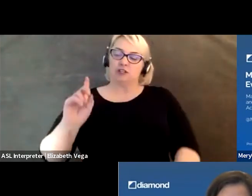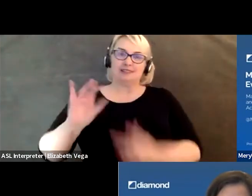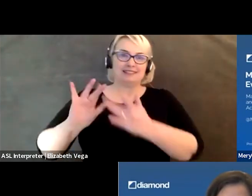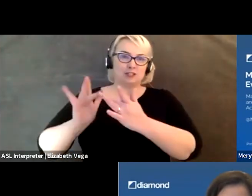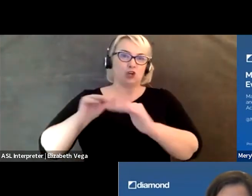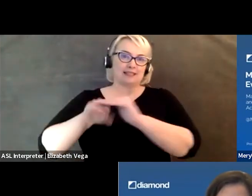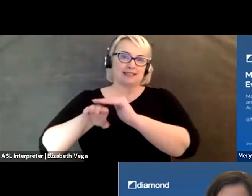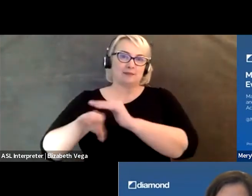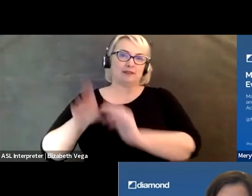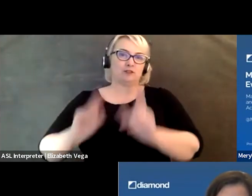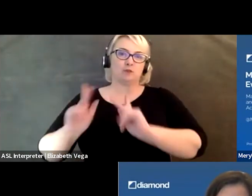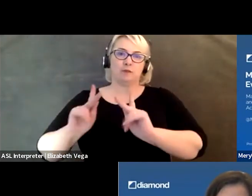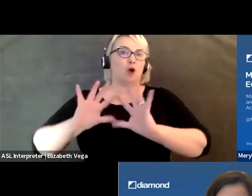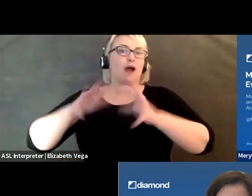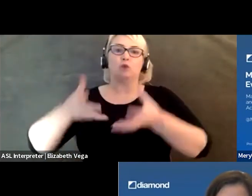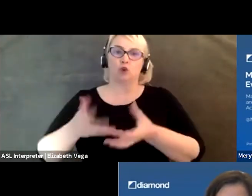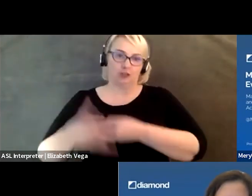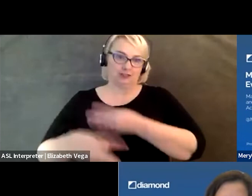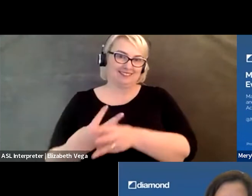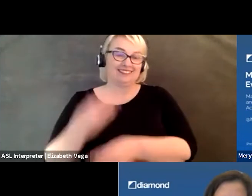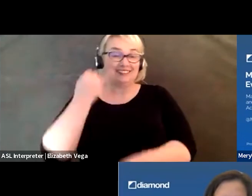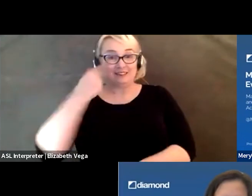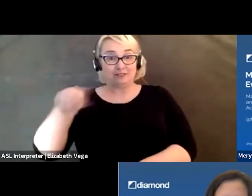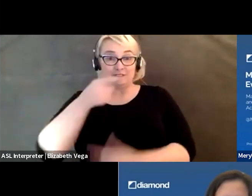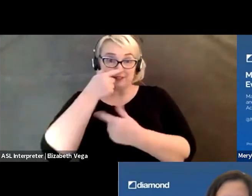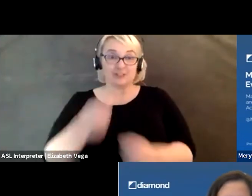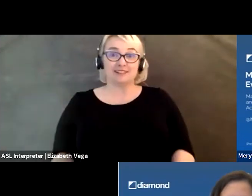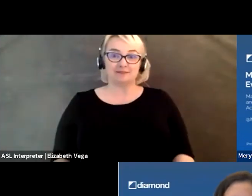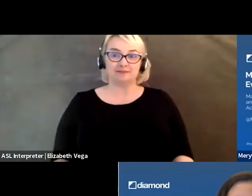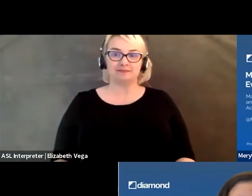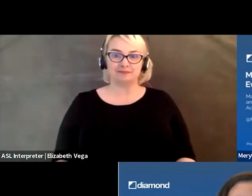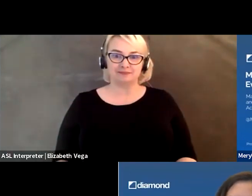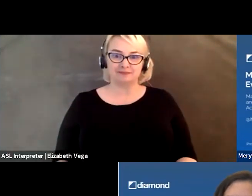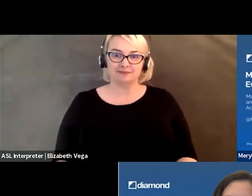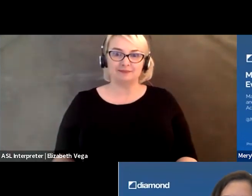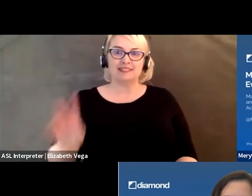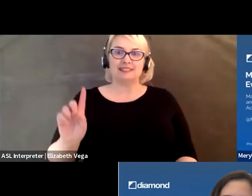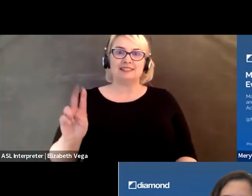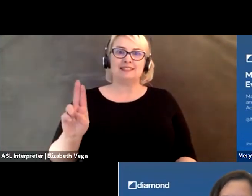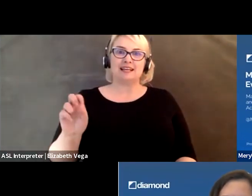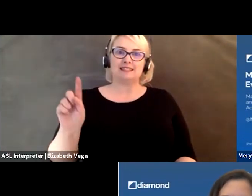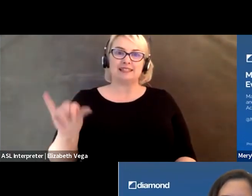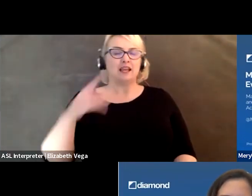around the world who are interested. Dusty Levenberg: So Dennis, I'm wondering for those that use ARIA